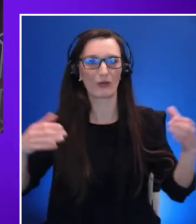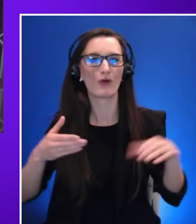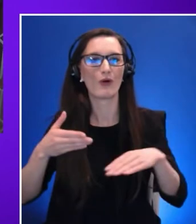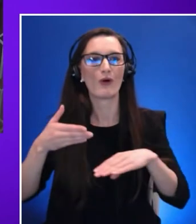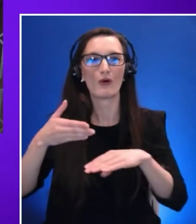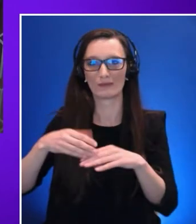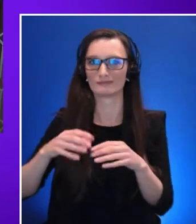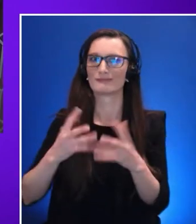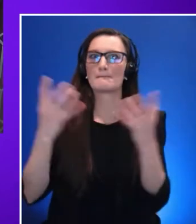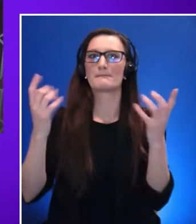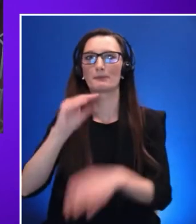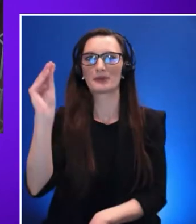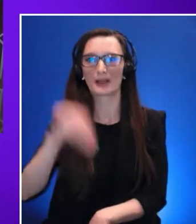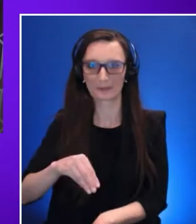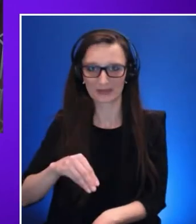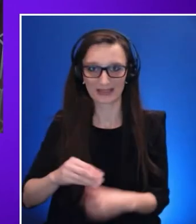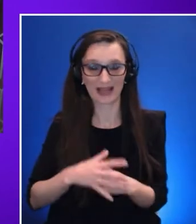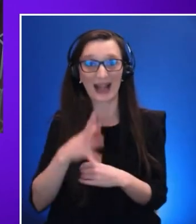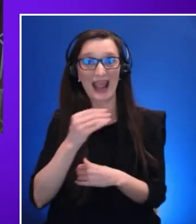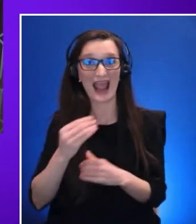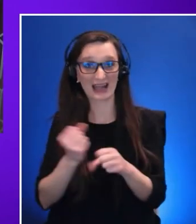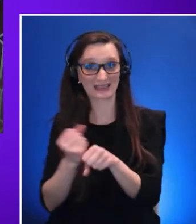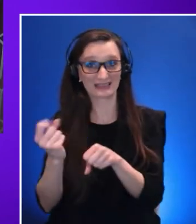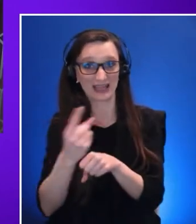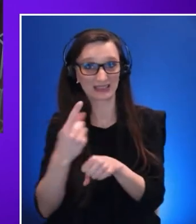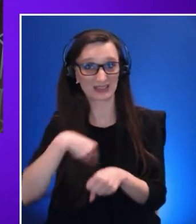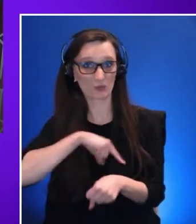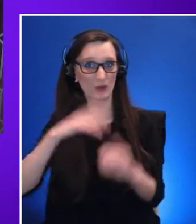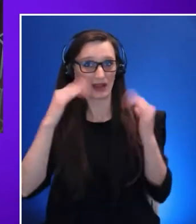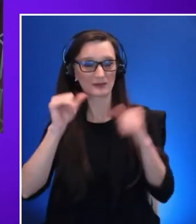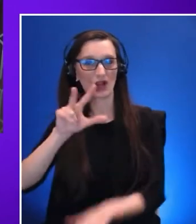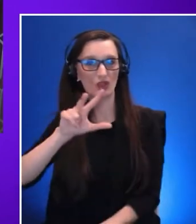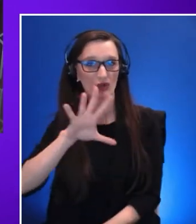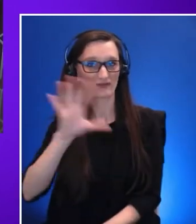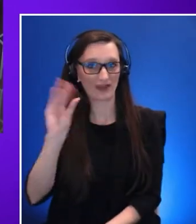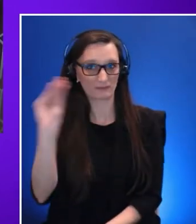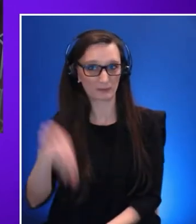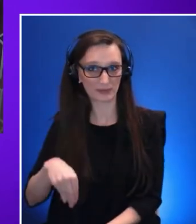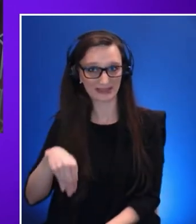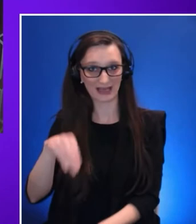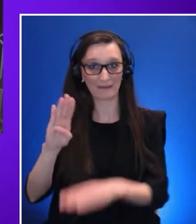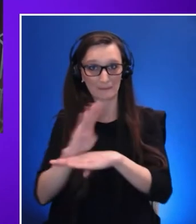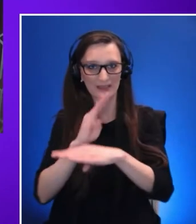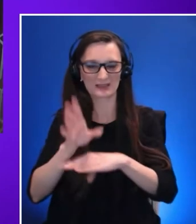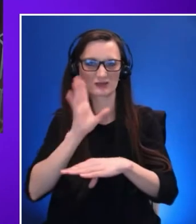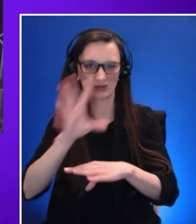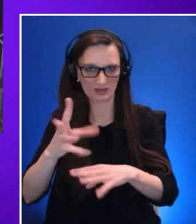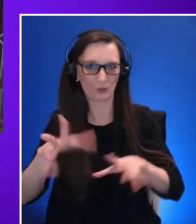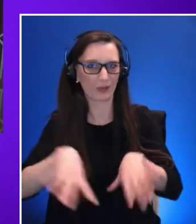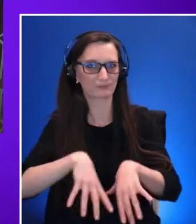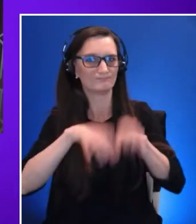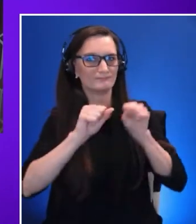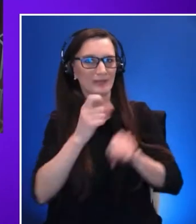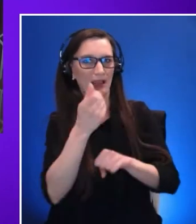businesses will adopt XR. Accenture has strived to be the first in the market to power our enterprise